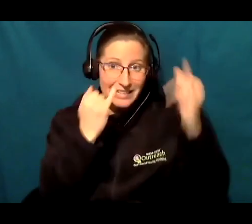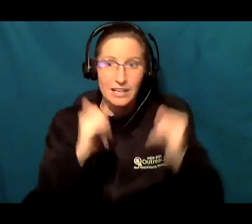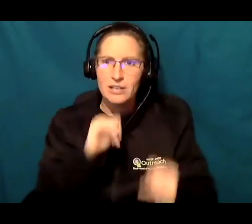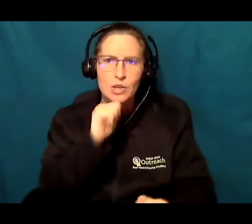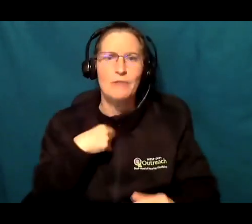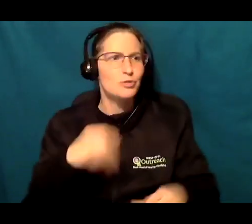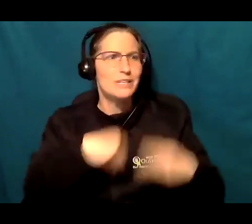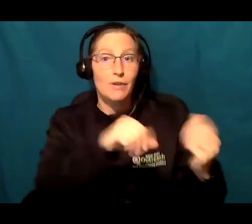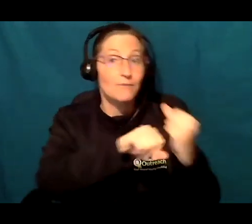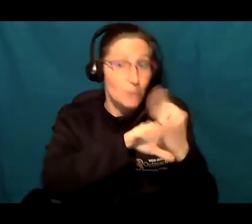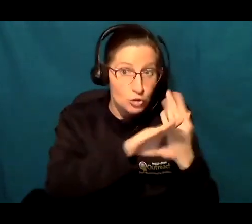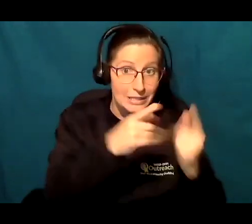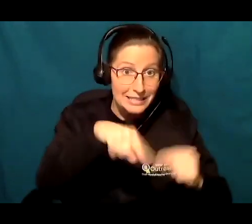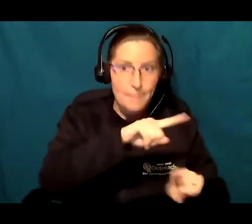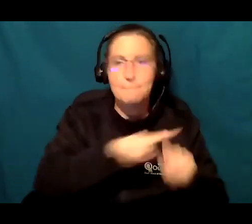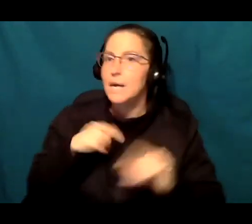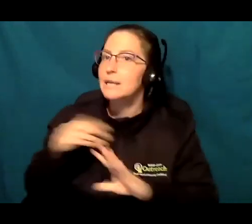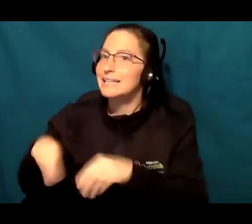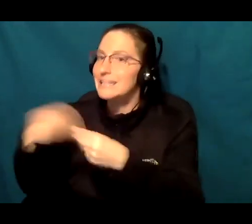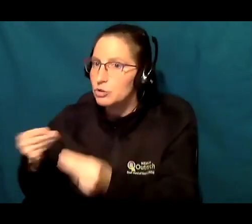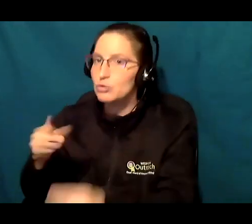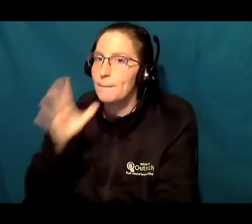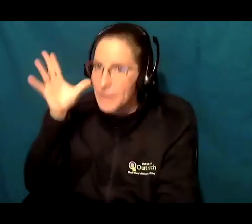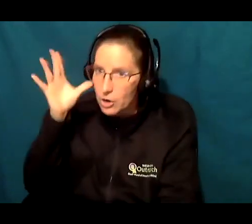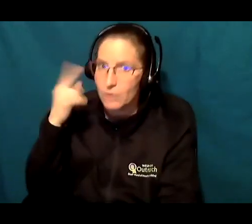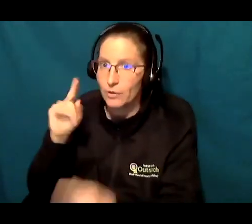but you must give it to the parent for it to work.